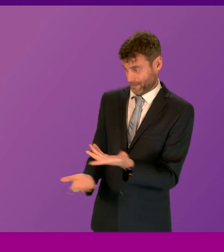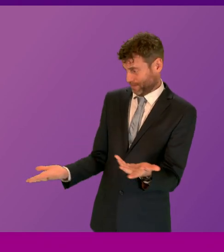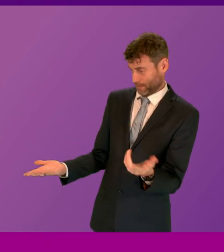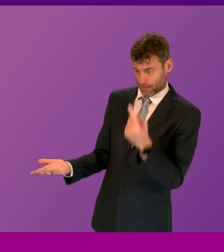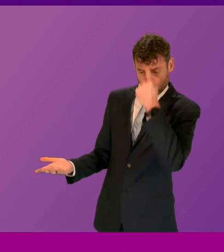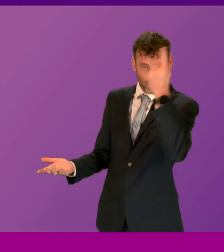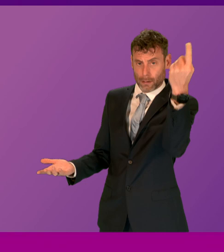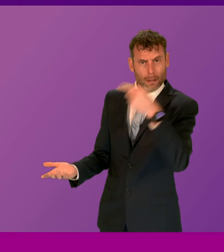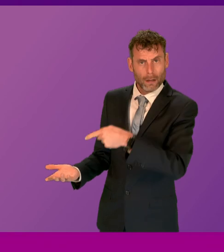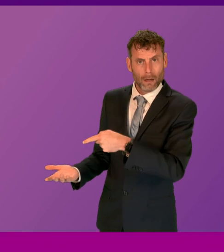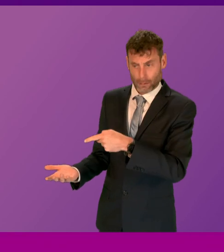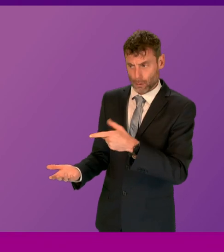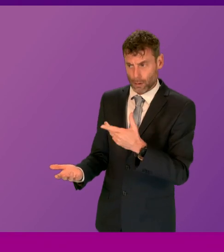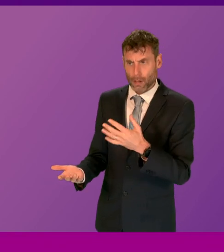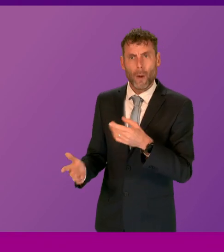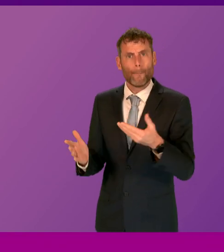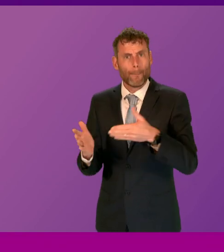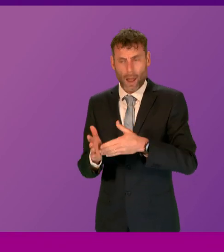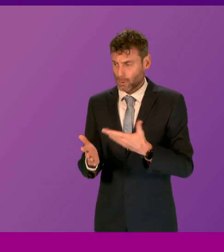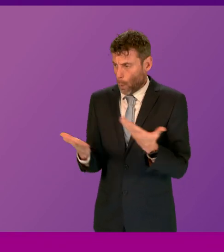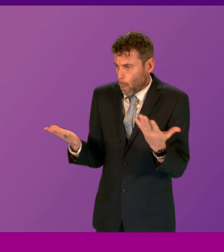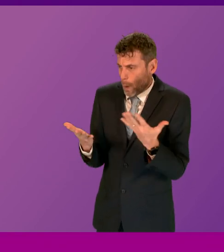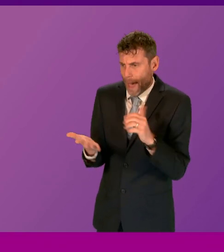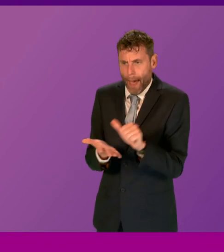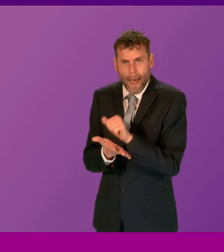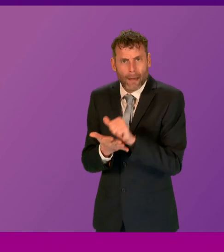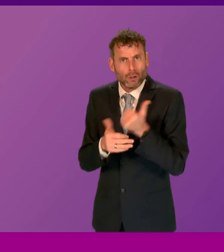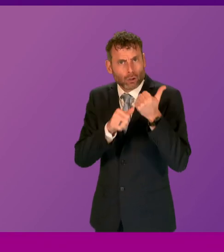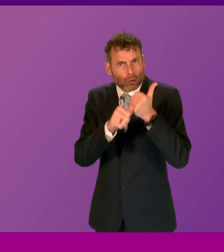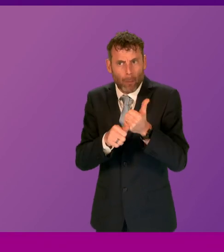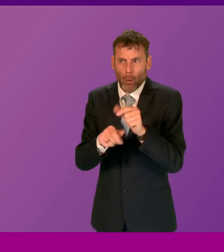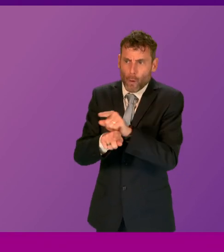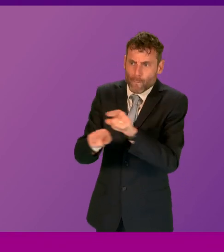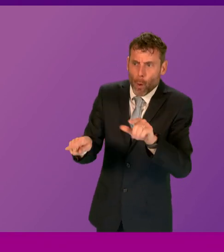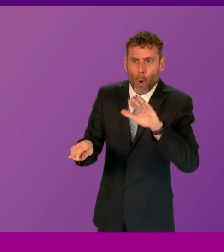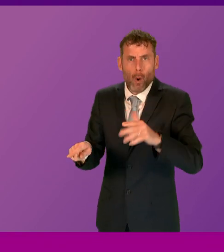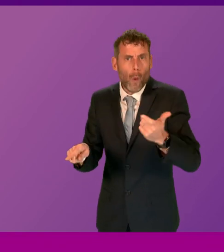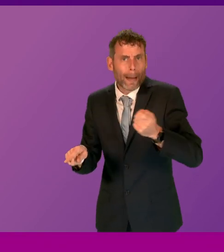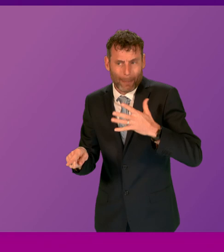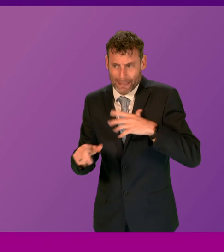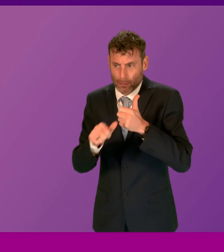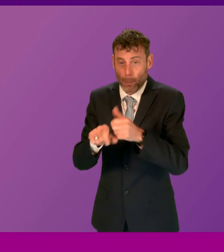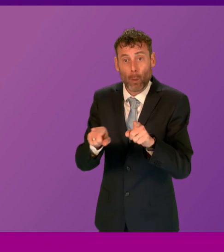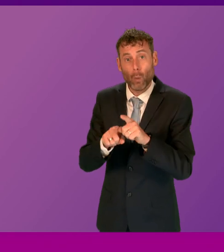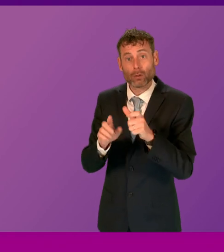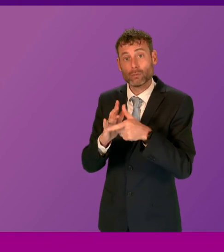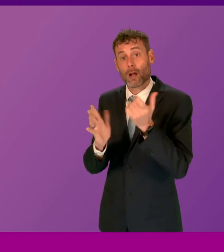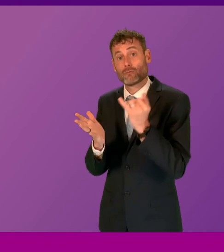“there was a complete absence of the kind of support those on lower incomes need”? Finally, does he agree with Douglas Ross, who said that he was “deeply disappointed”